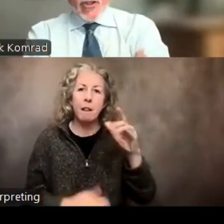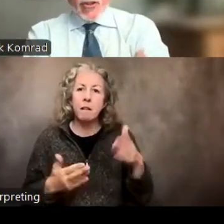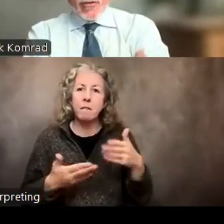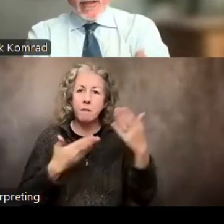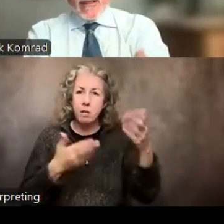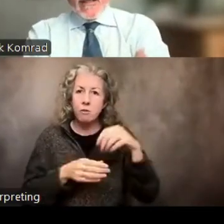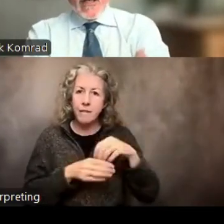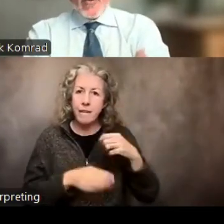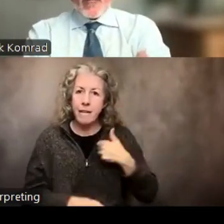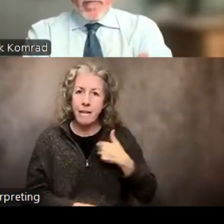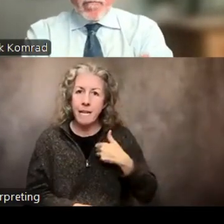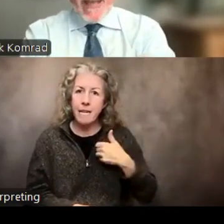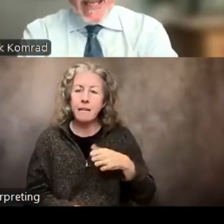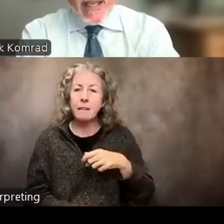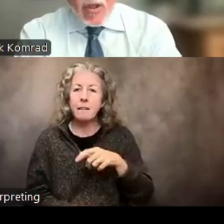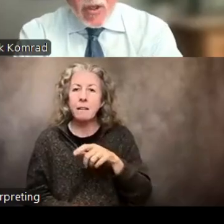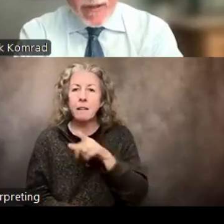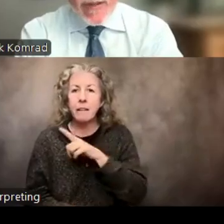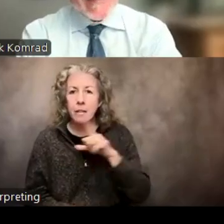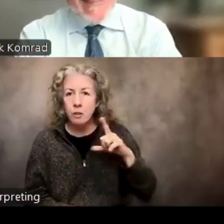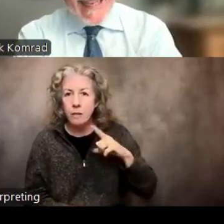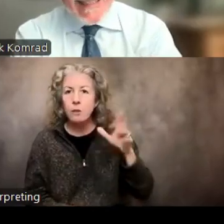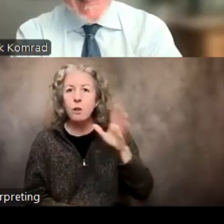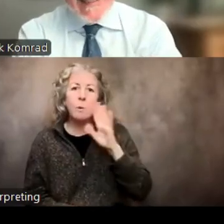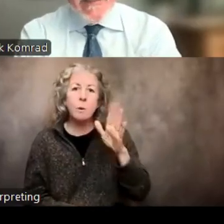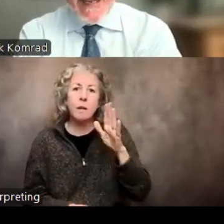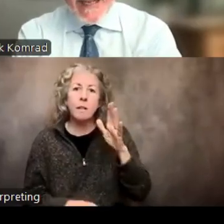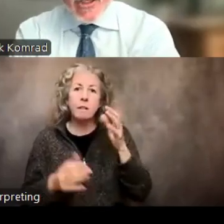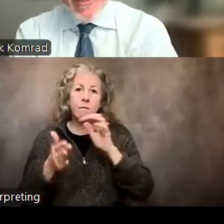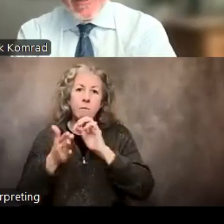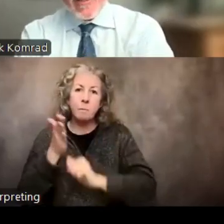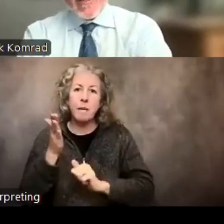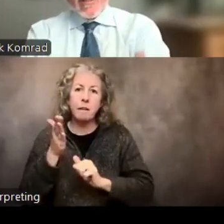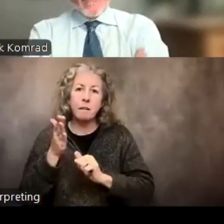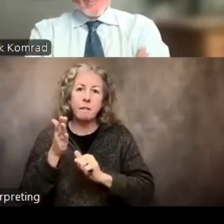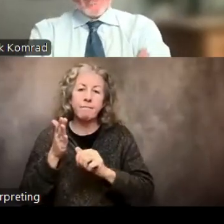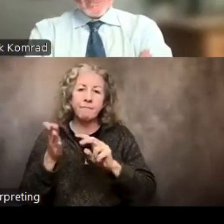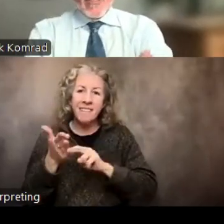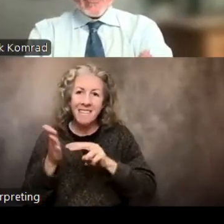June that would repeal the intended expansion of euthanasia